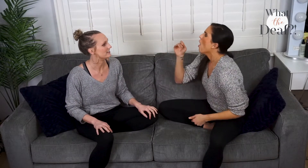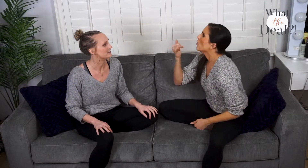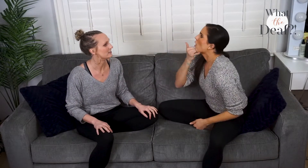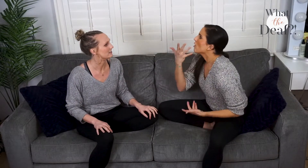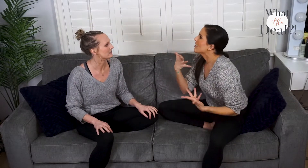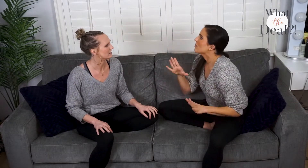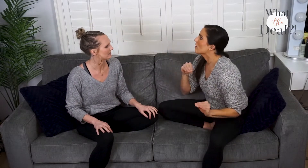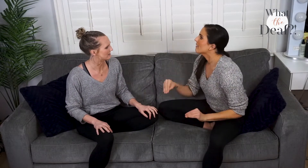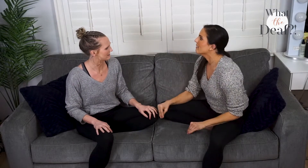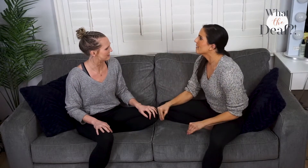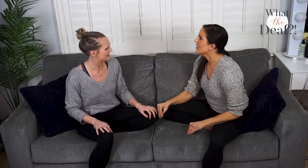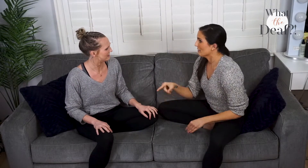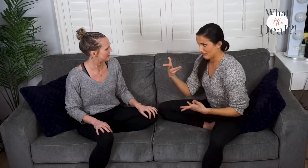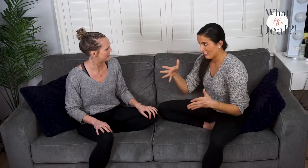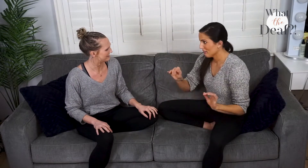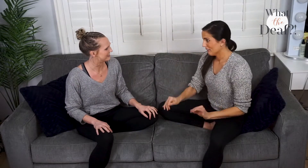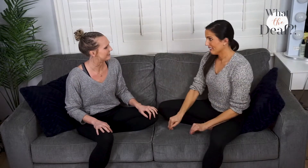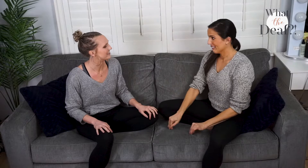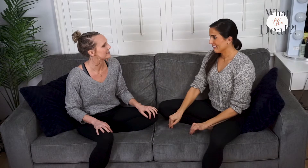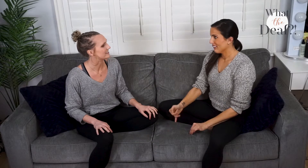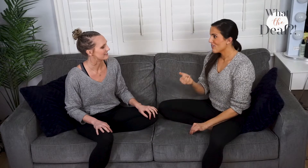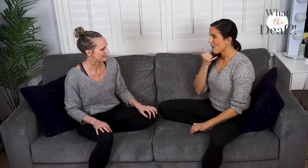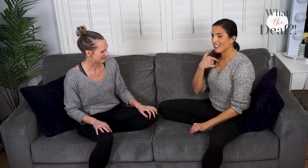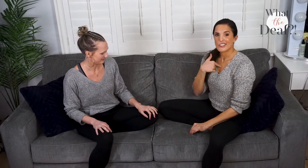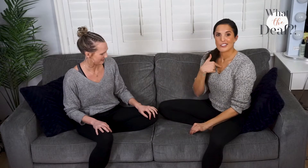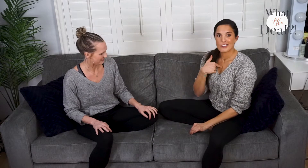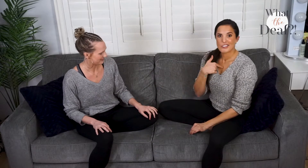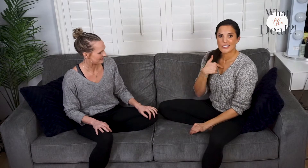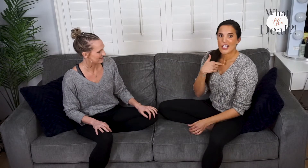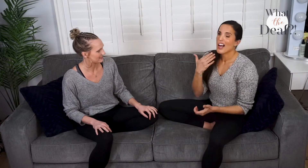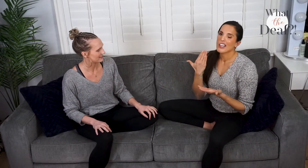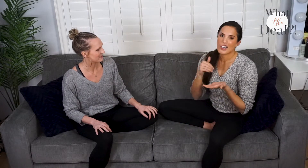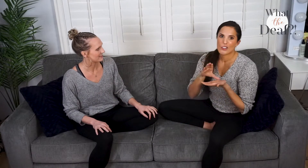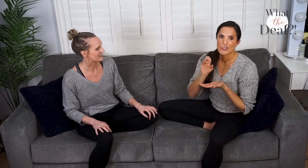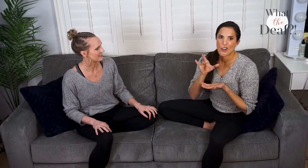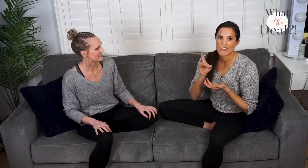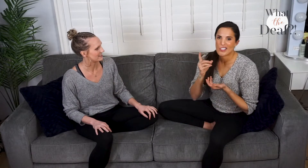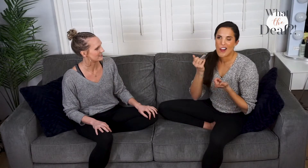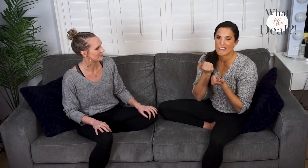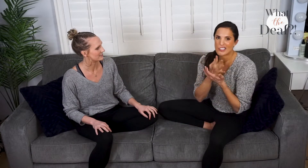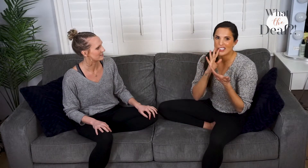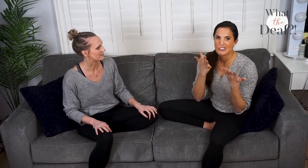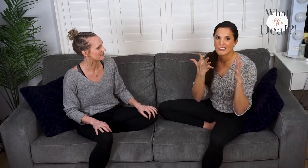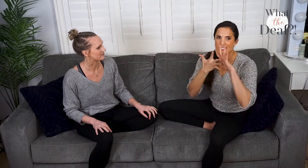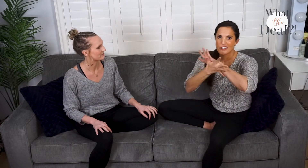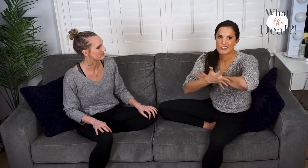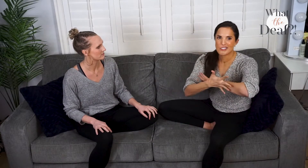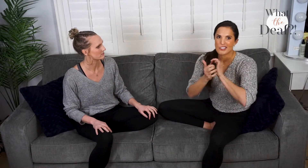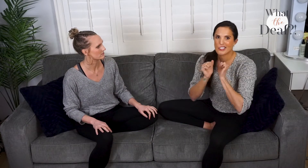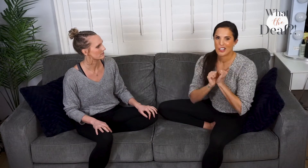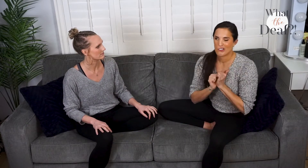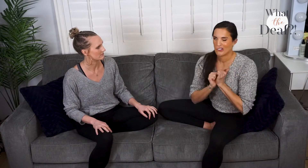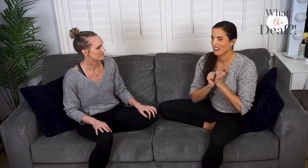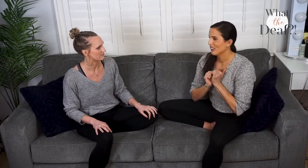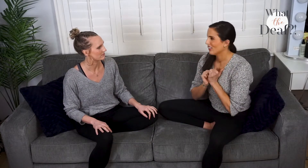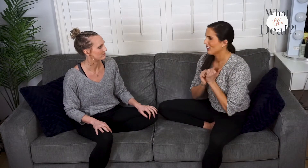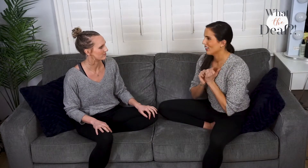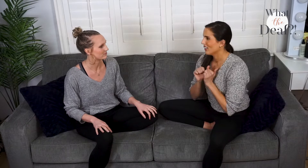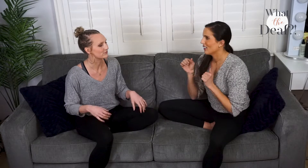No, no, no, no, wait, wait. I'm wrong, you already moved here. Yeah. - You already moved. I'm wrong. Again, COVID had merged everything together.